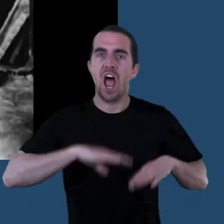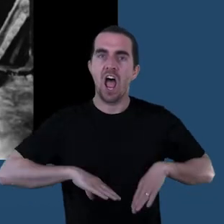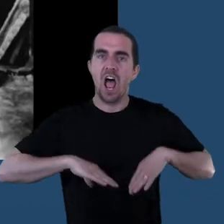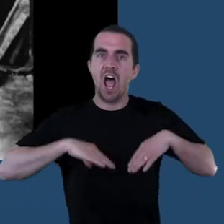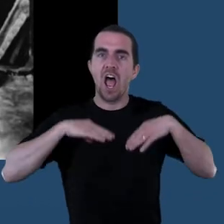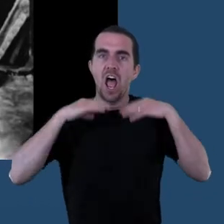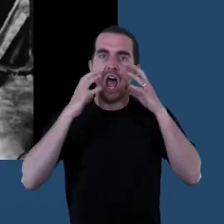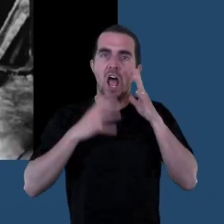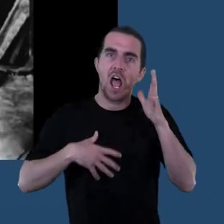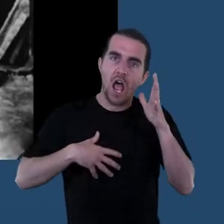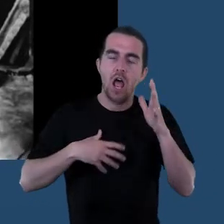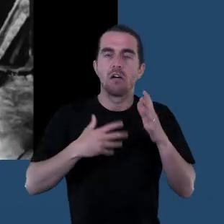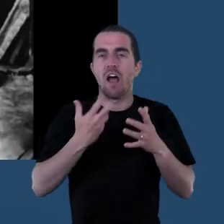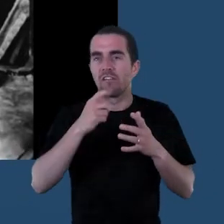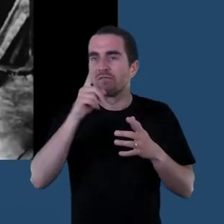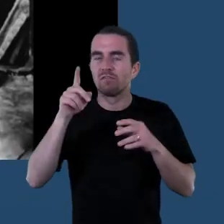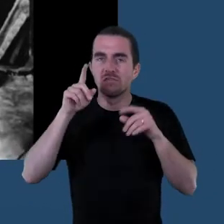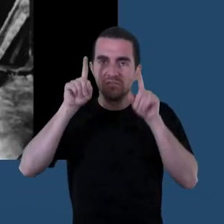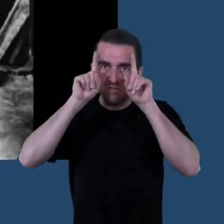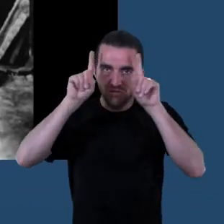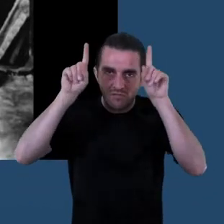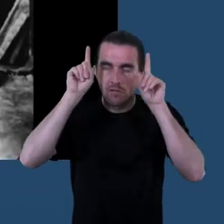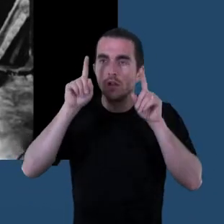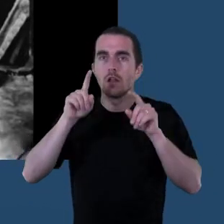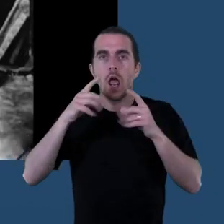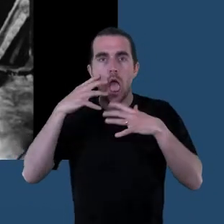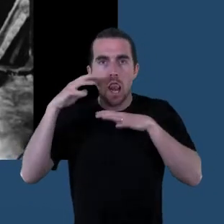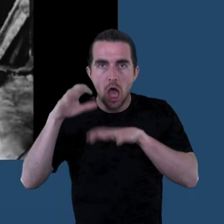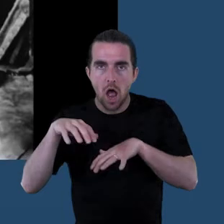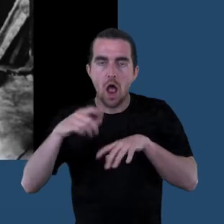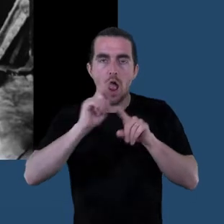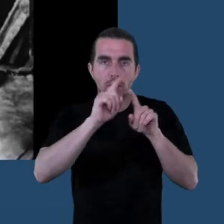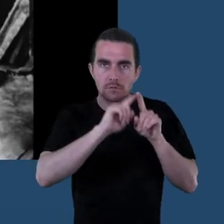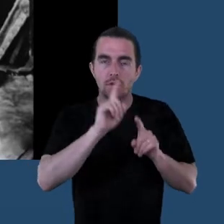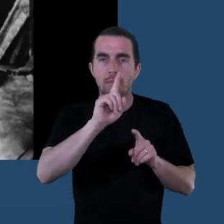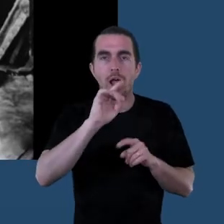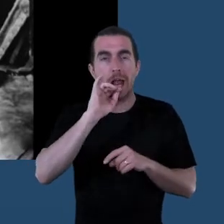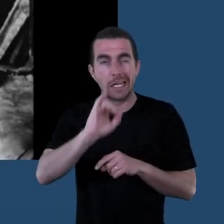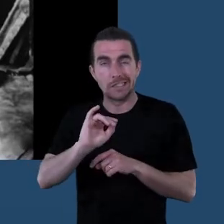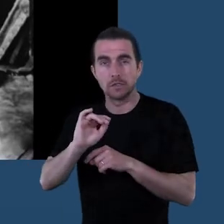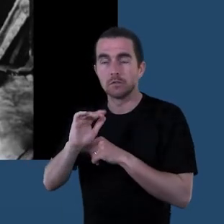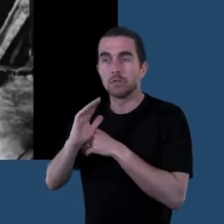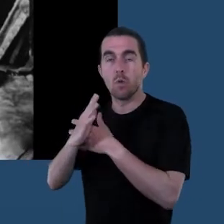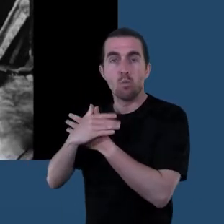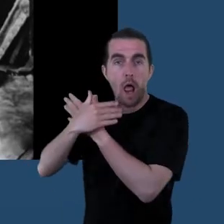a taxidermied gazelle or a taxidermied lion. You can't do that with whales and dolphins,